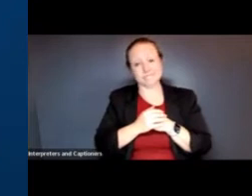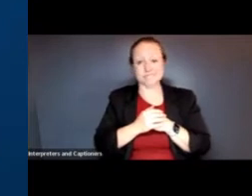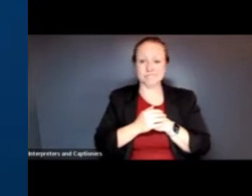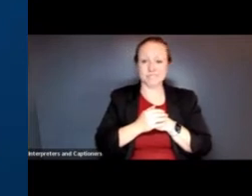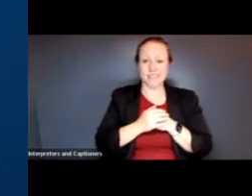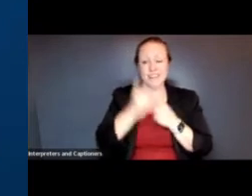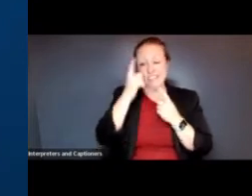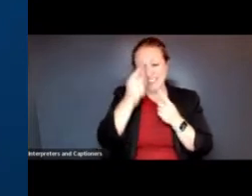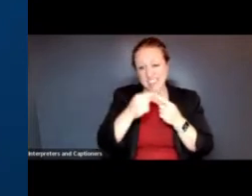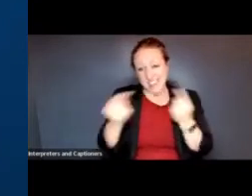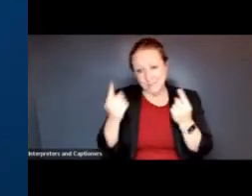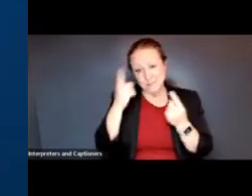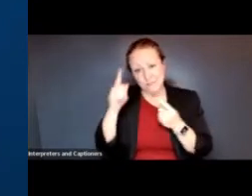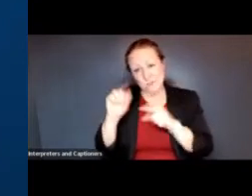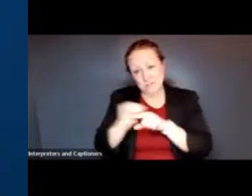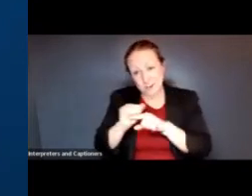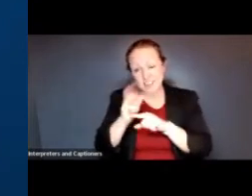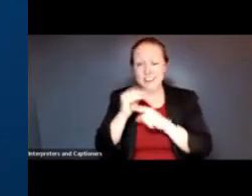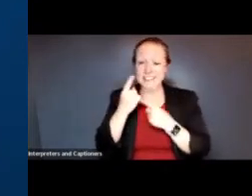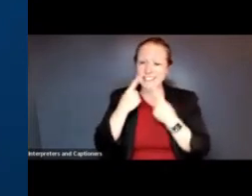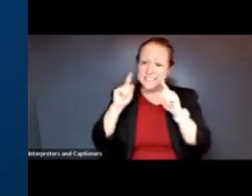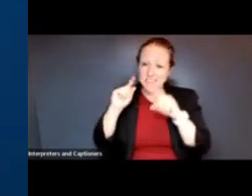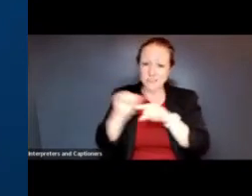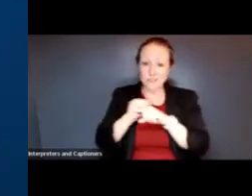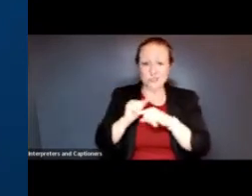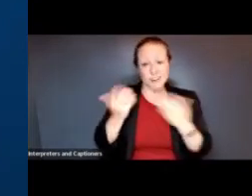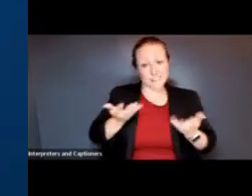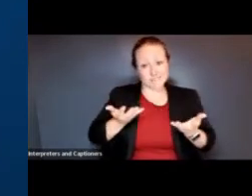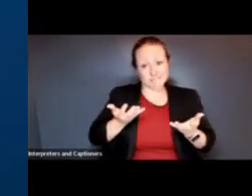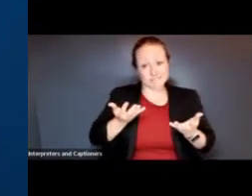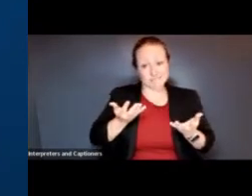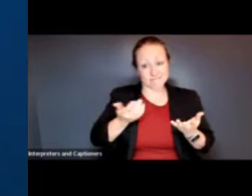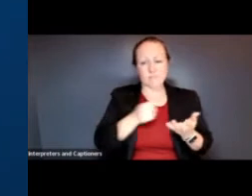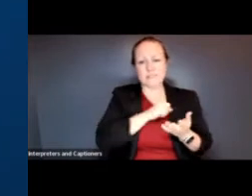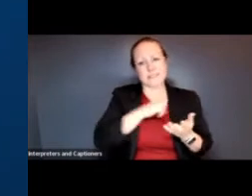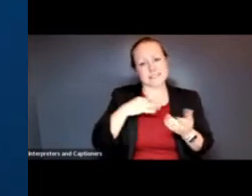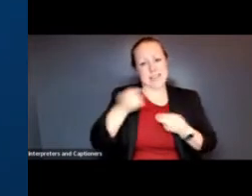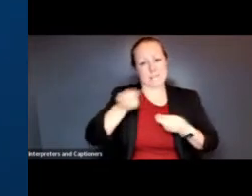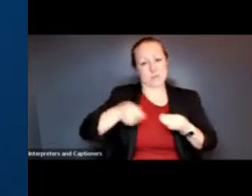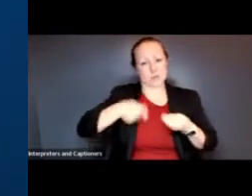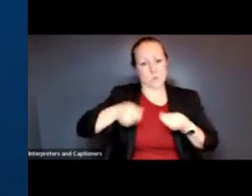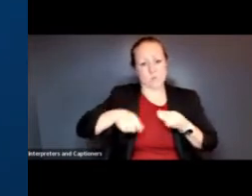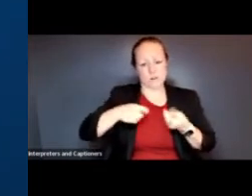successful training tools, is what staff turnover, it occurs in every field. And it certainly